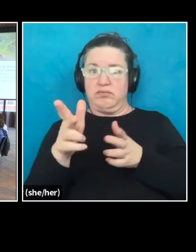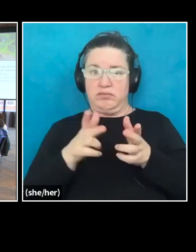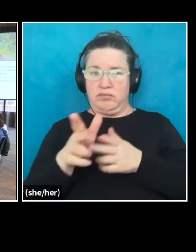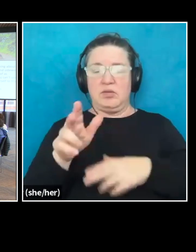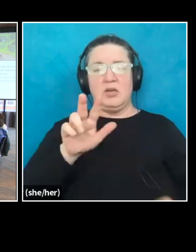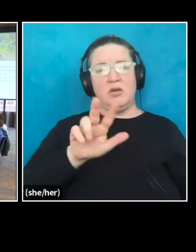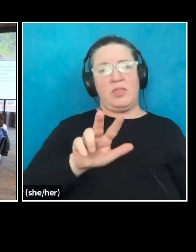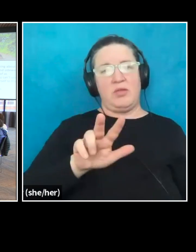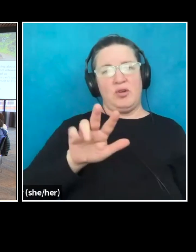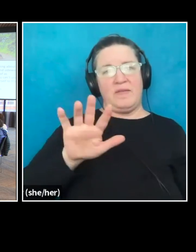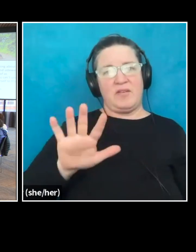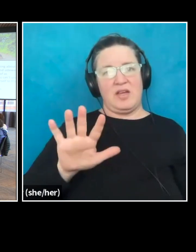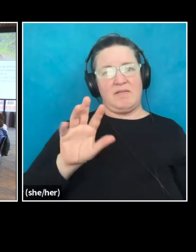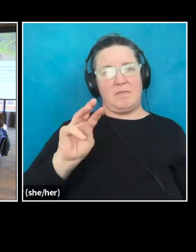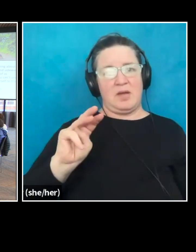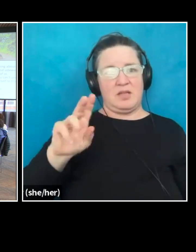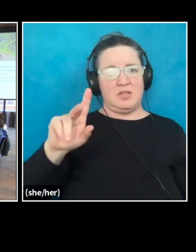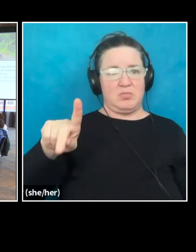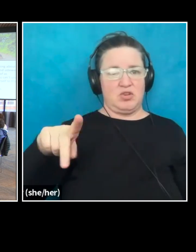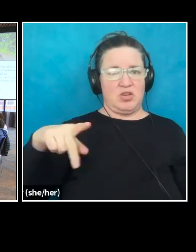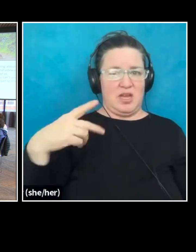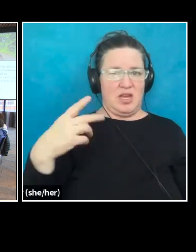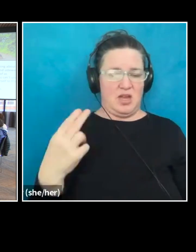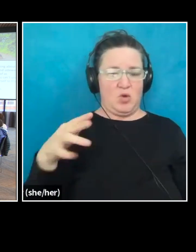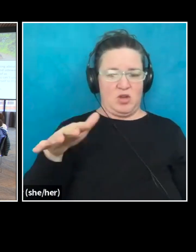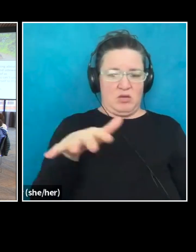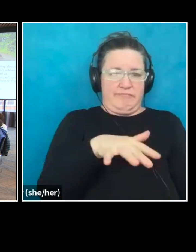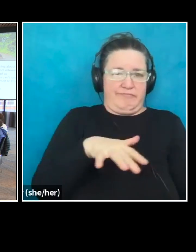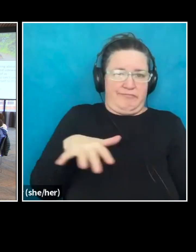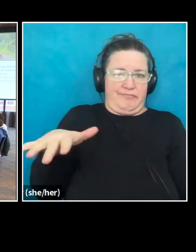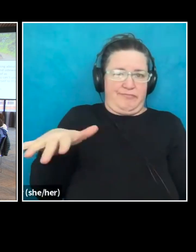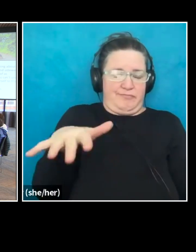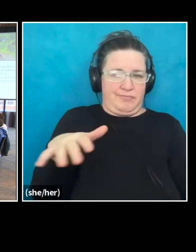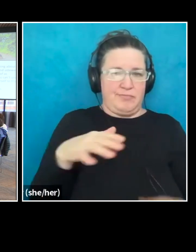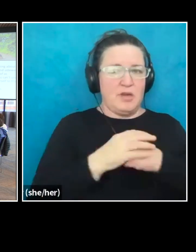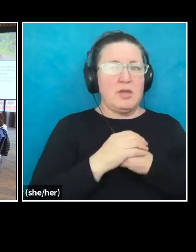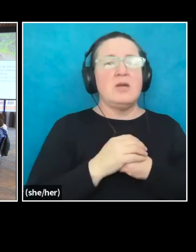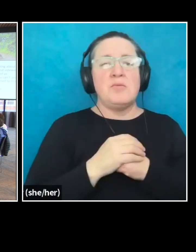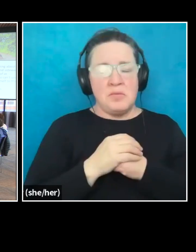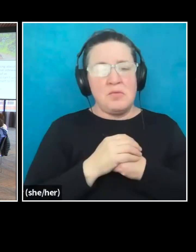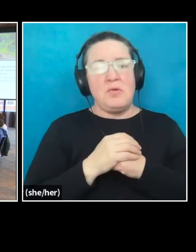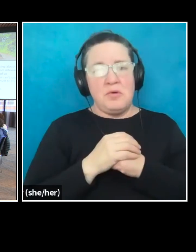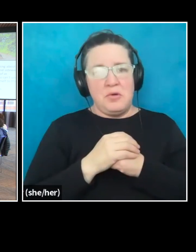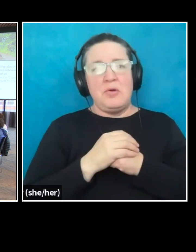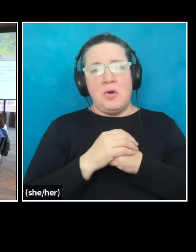deathdefying, most terrifying like five minutes of my life when walking with my son, you know,